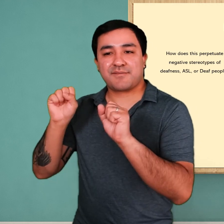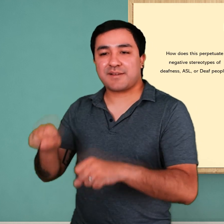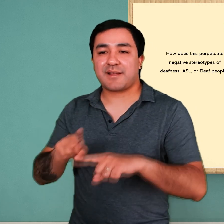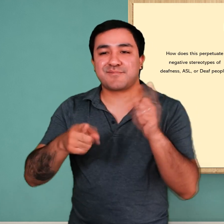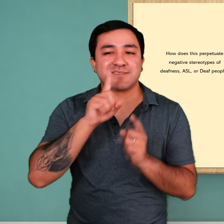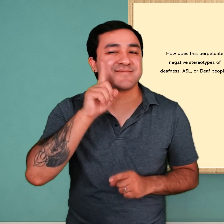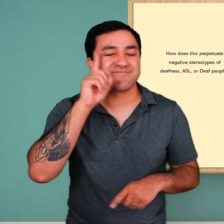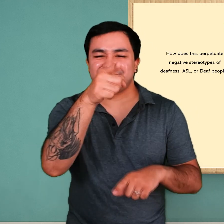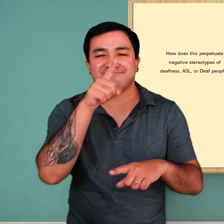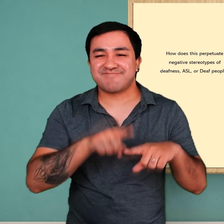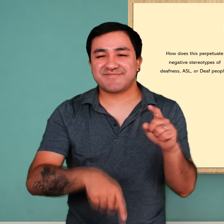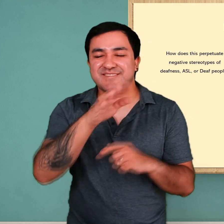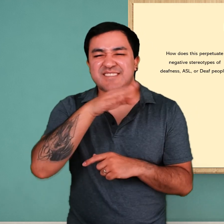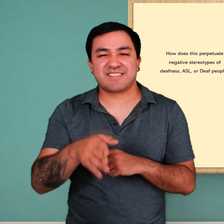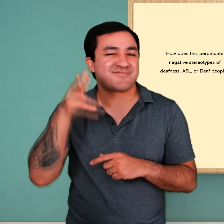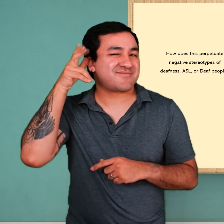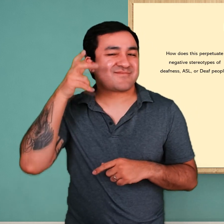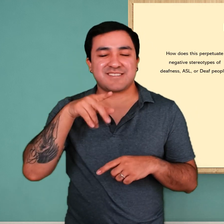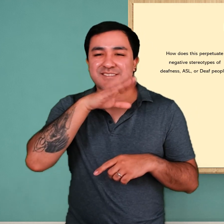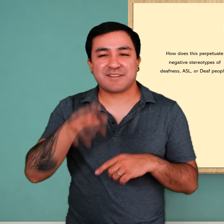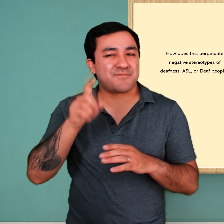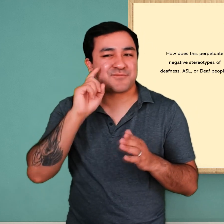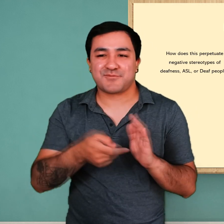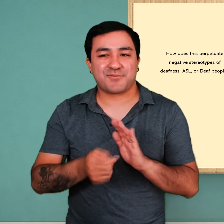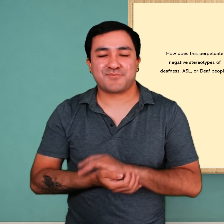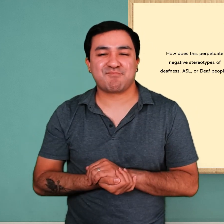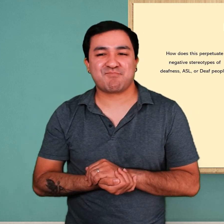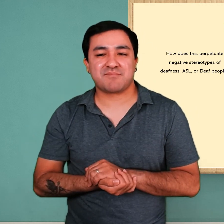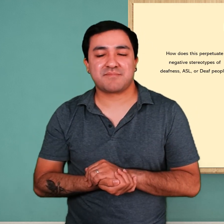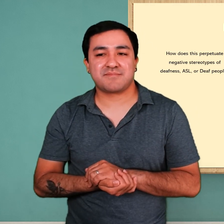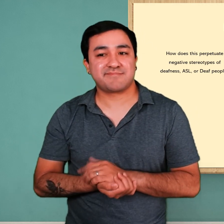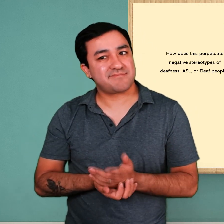Deaf people will never notice a child in crisis and hearing people always will.